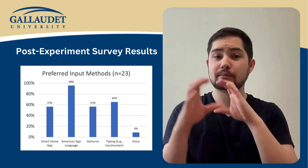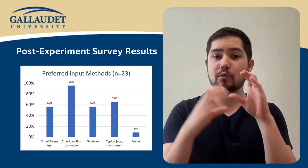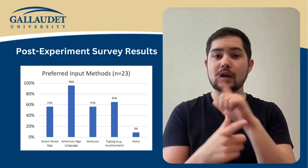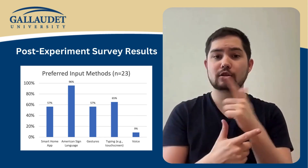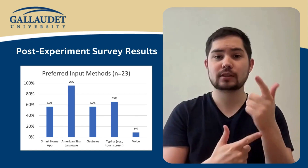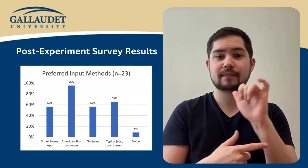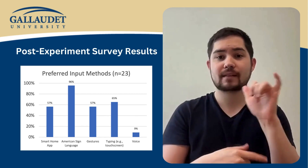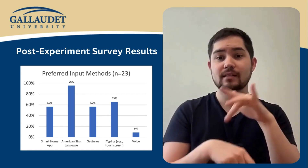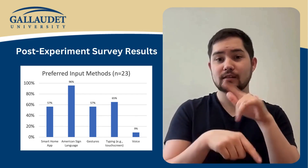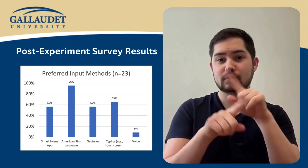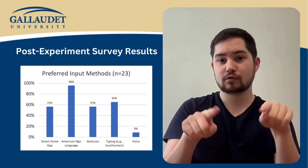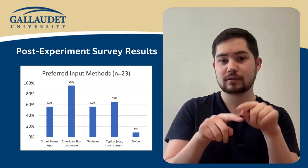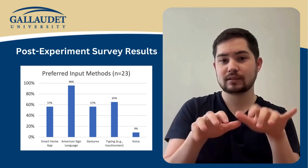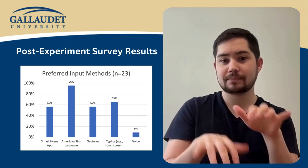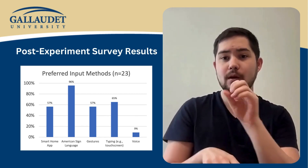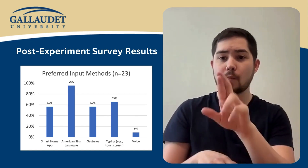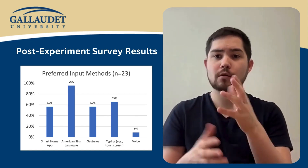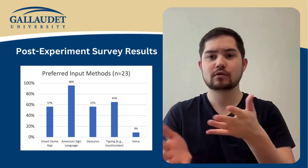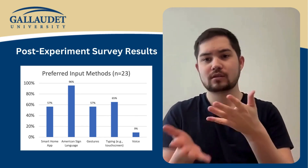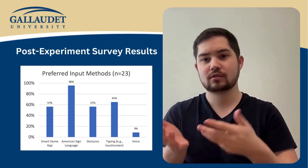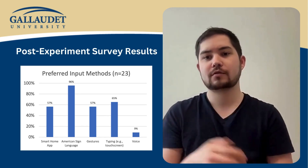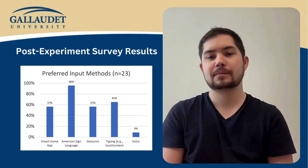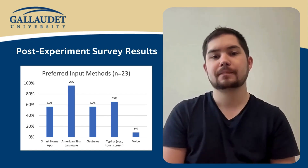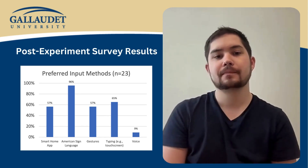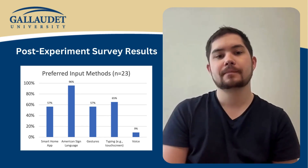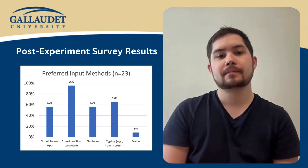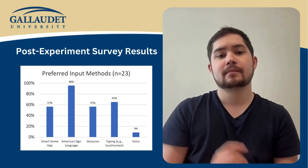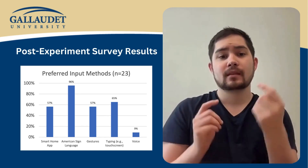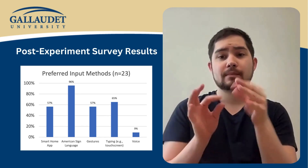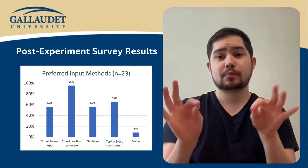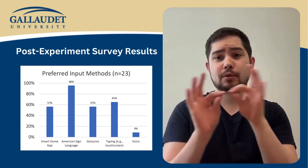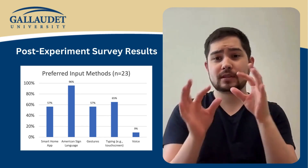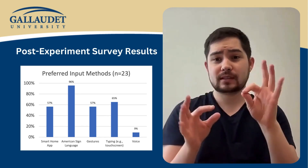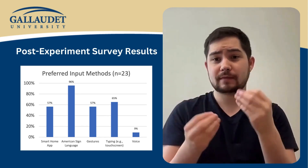to explore alternatives like touchscreen typing or gestures. The importance of